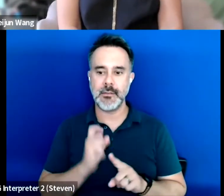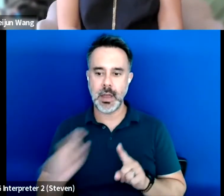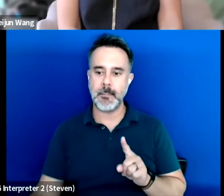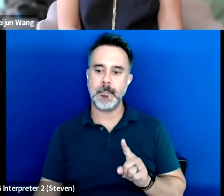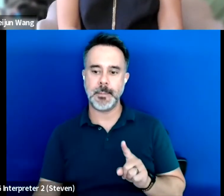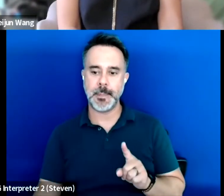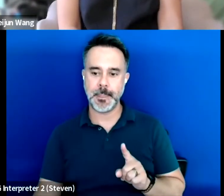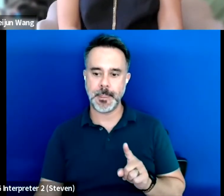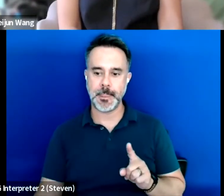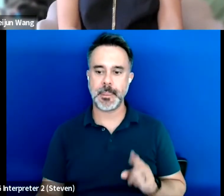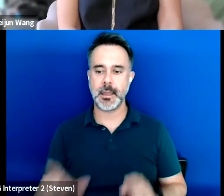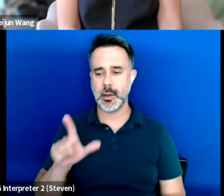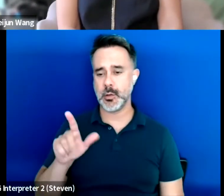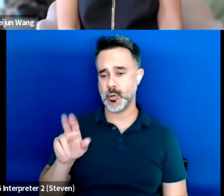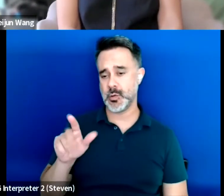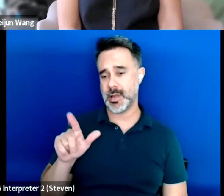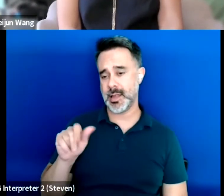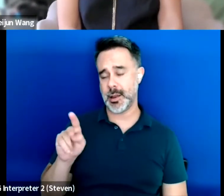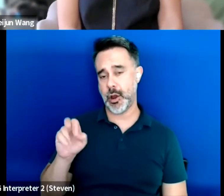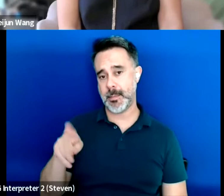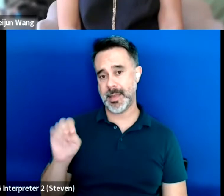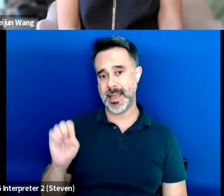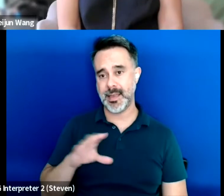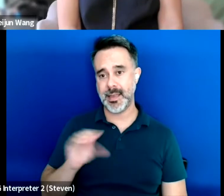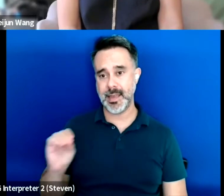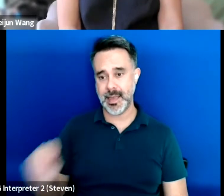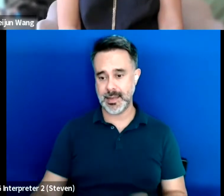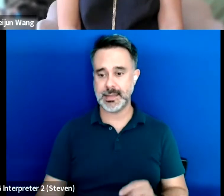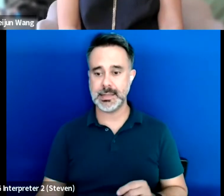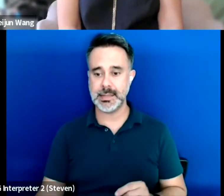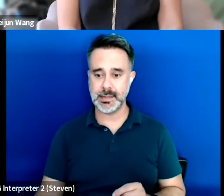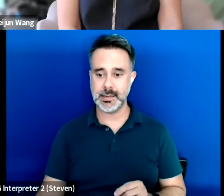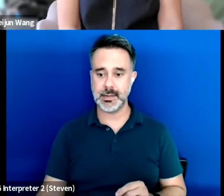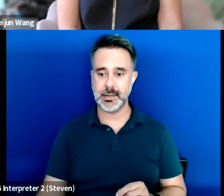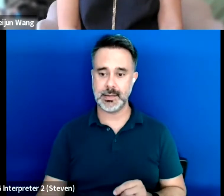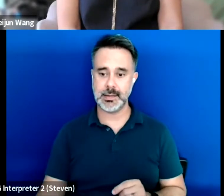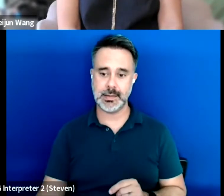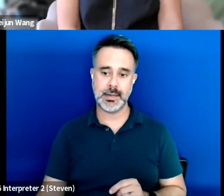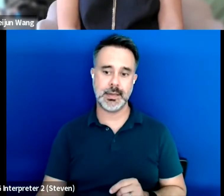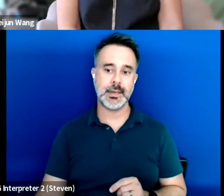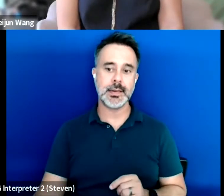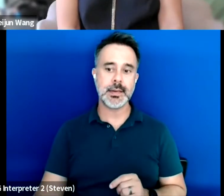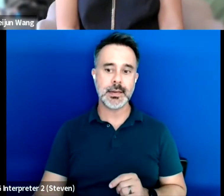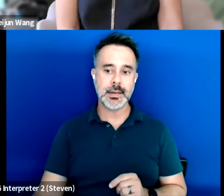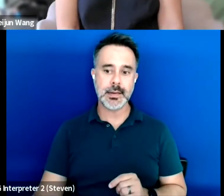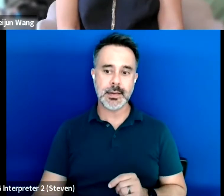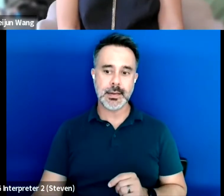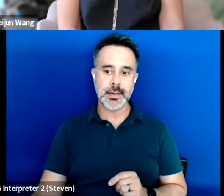I'm starting on page 261 and it's about the writing process.